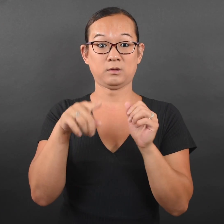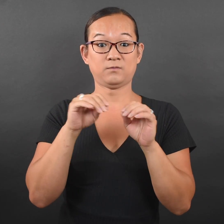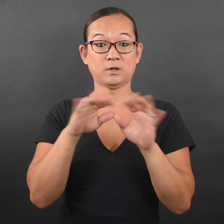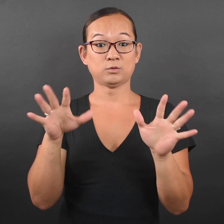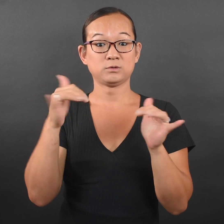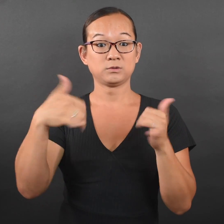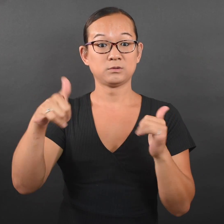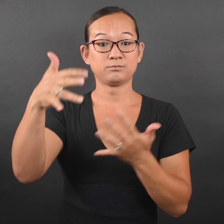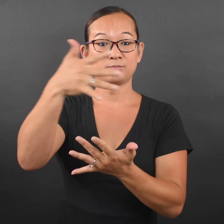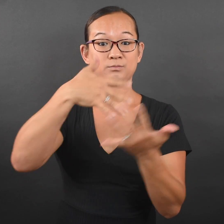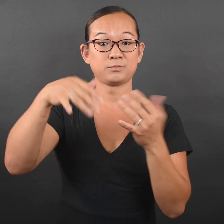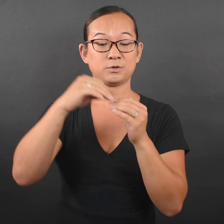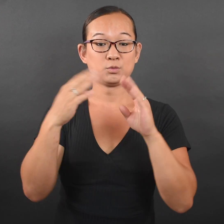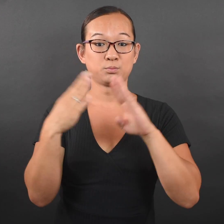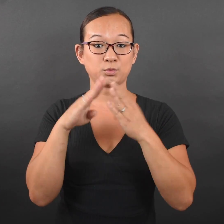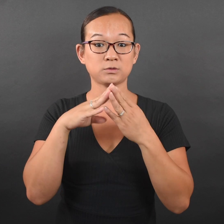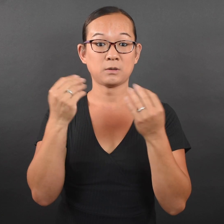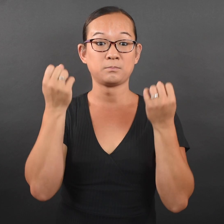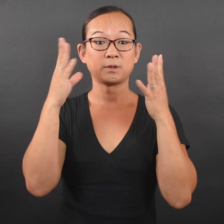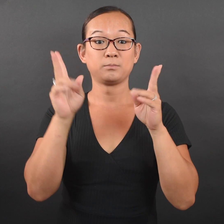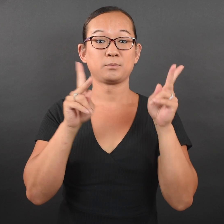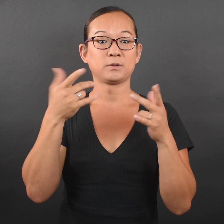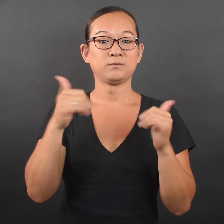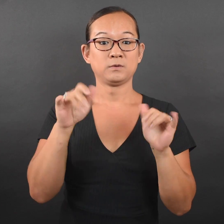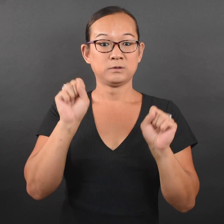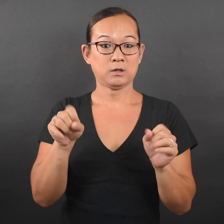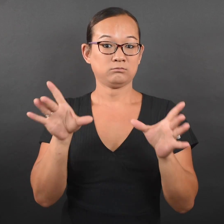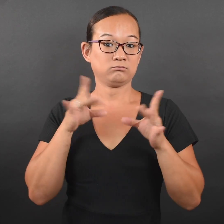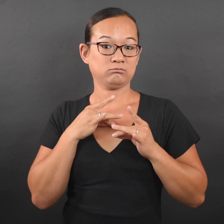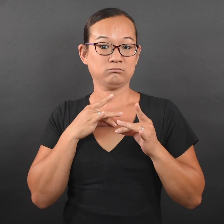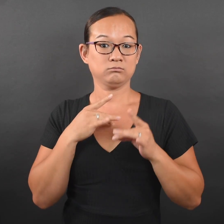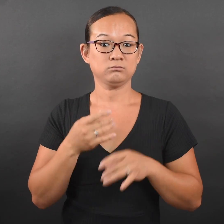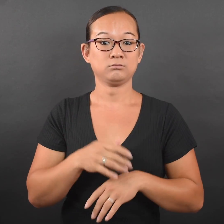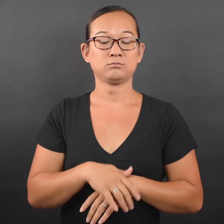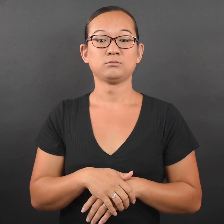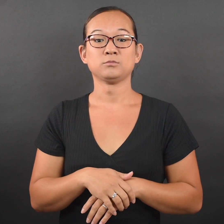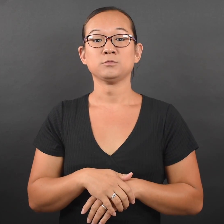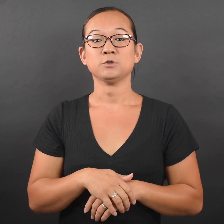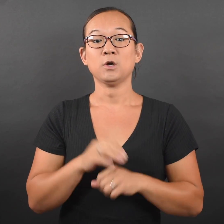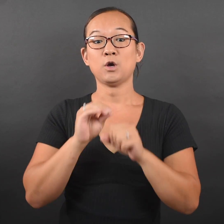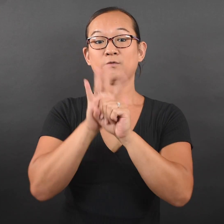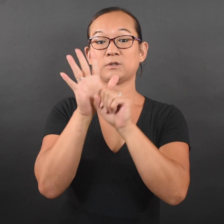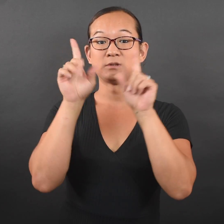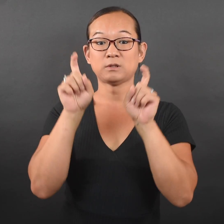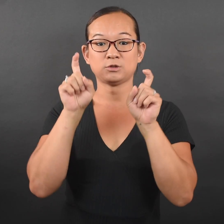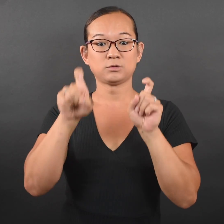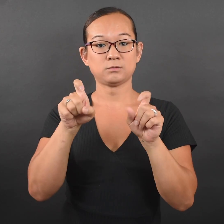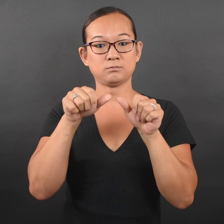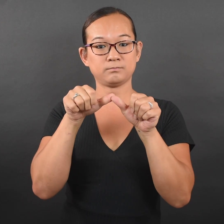communities and many people still susceptible, COVID-19 testing remains an important